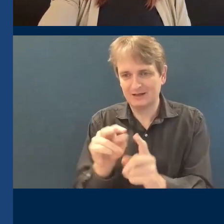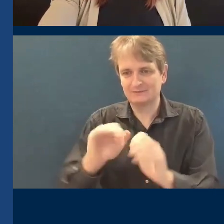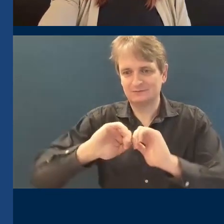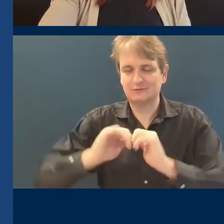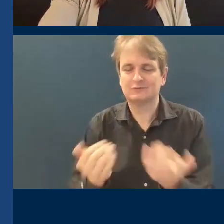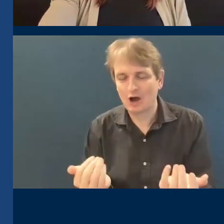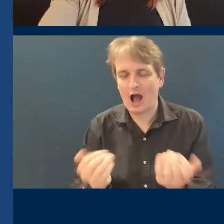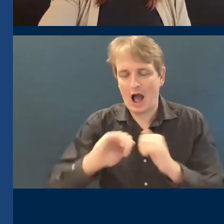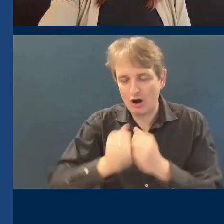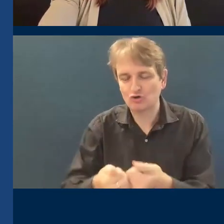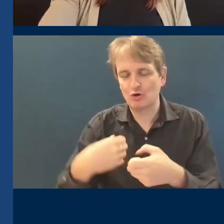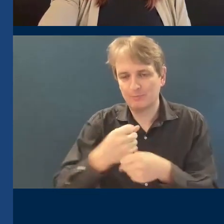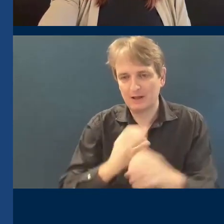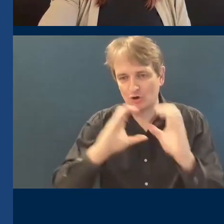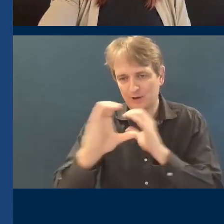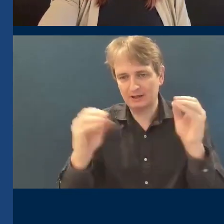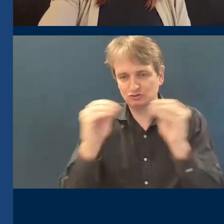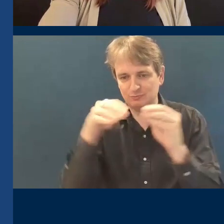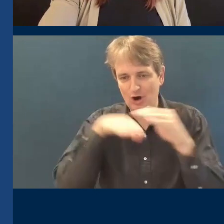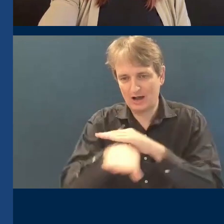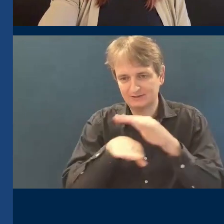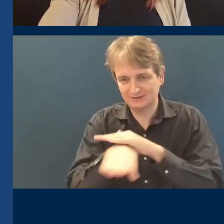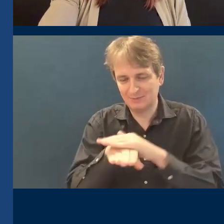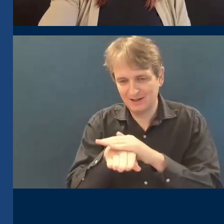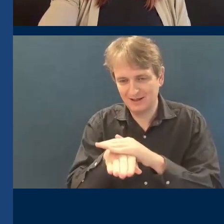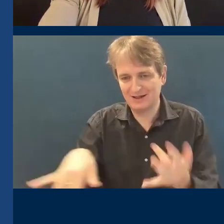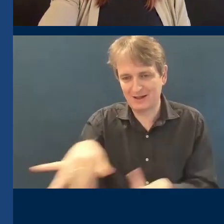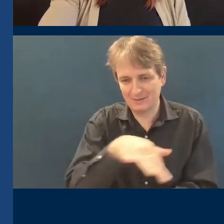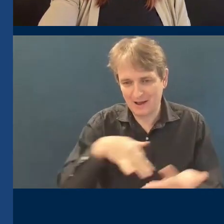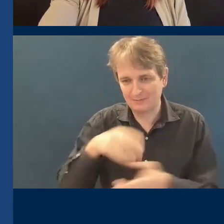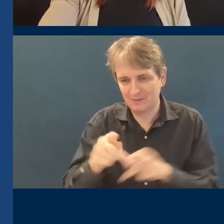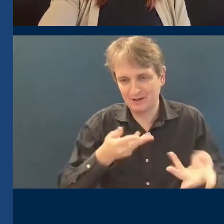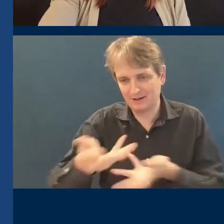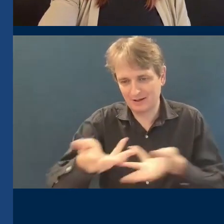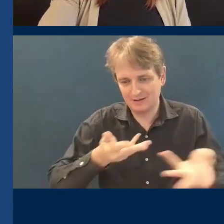Dr. Christian Vogler: So I want to talk about my perspective on how to make communication more accessible